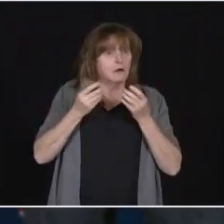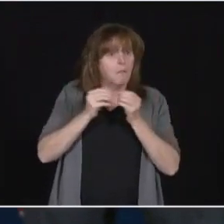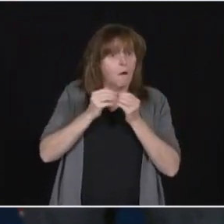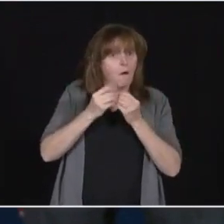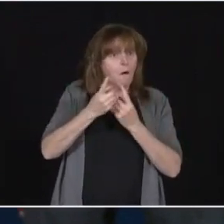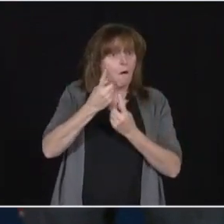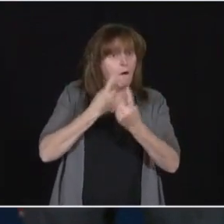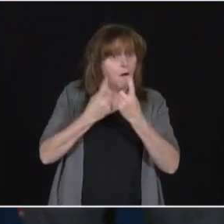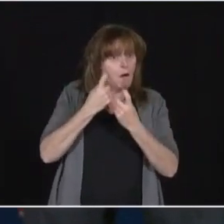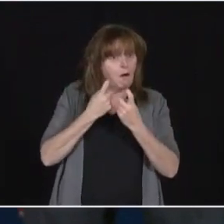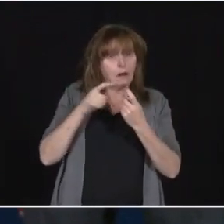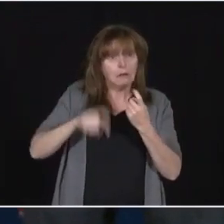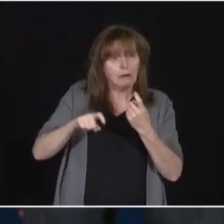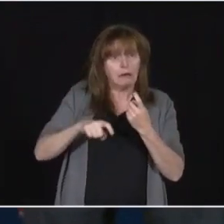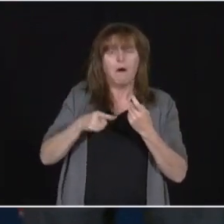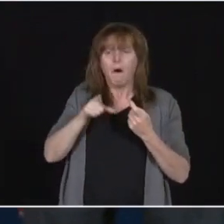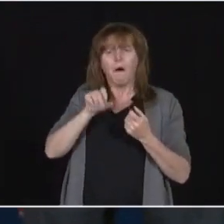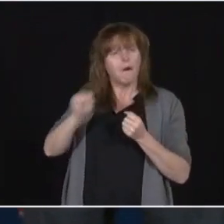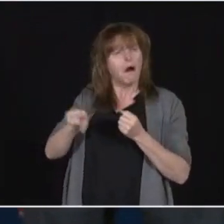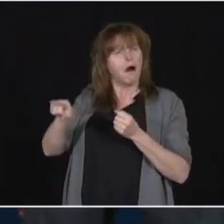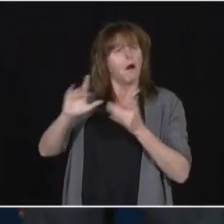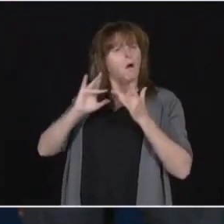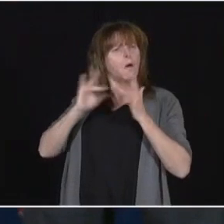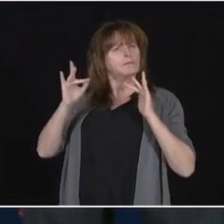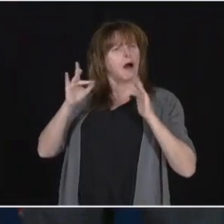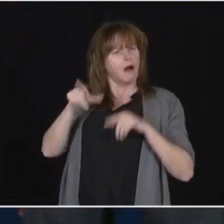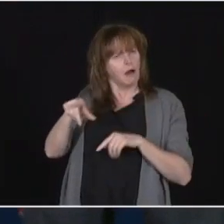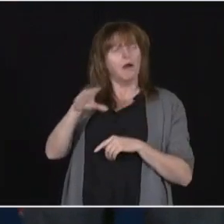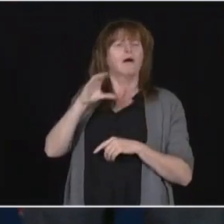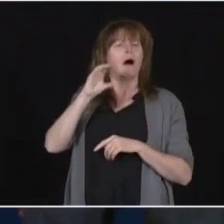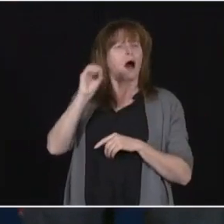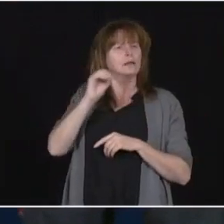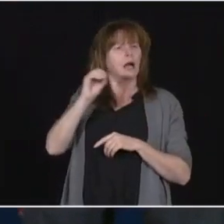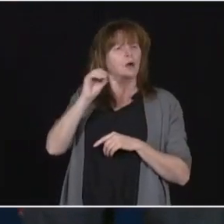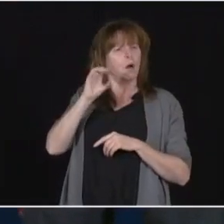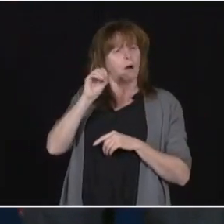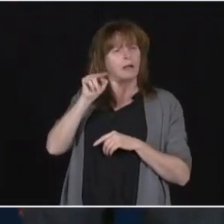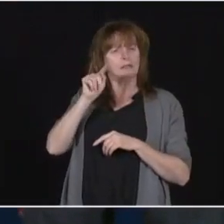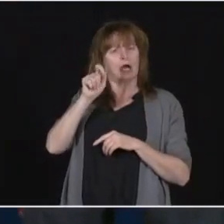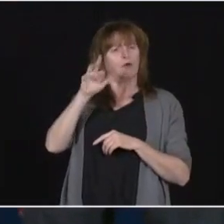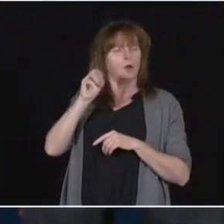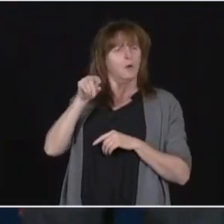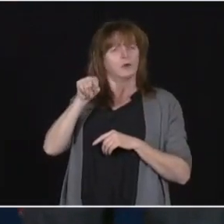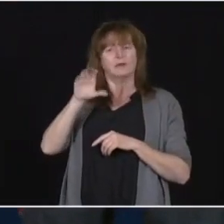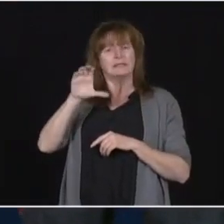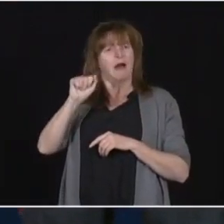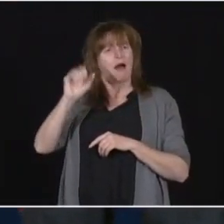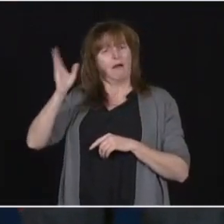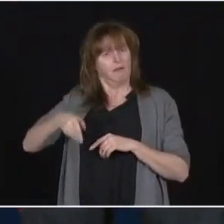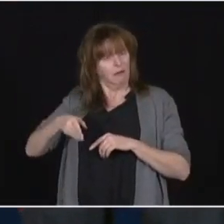Please don't hesitate to use them to protect yourself, your loved ones in your community.